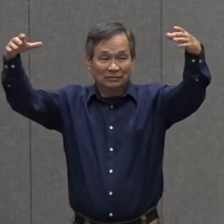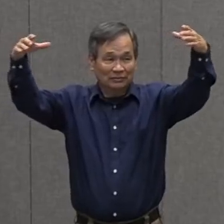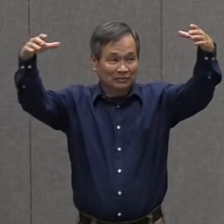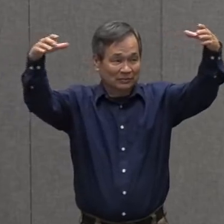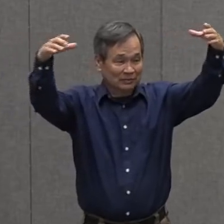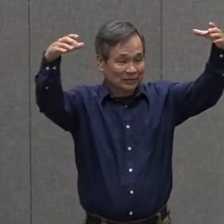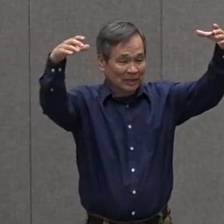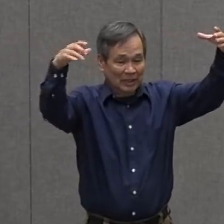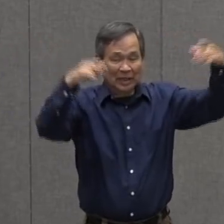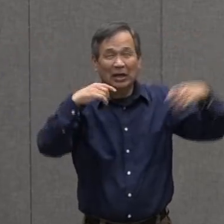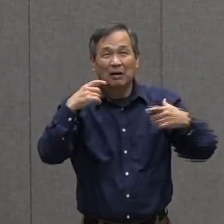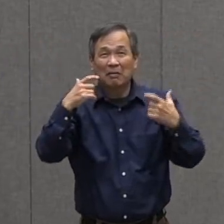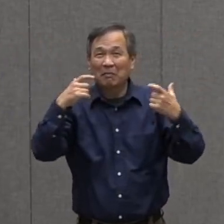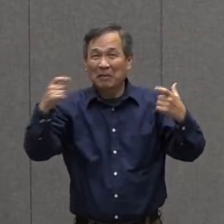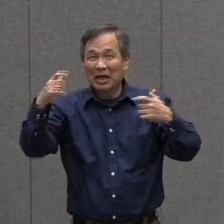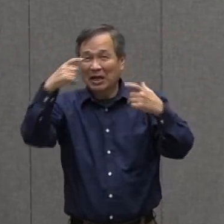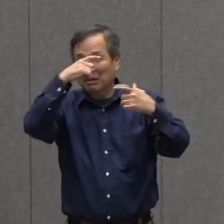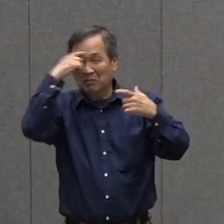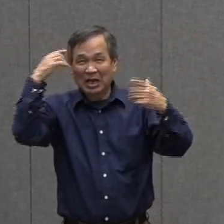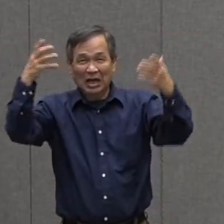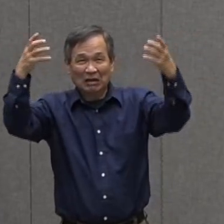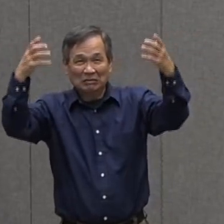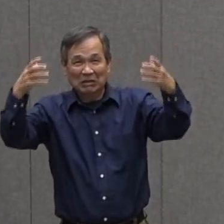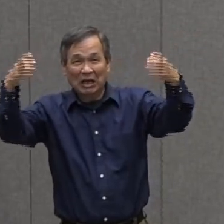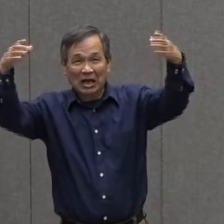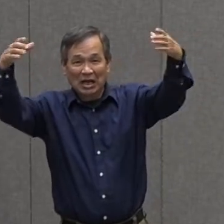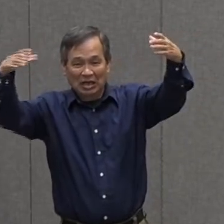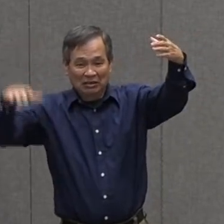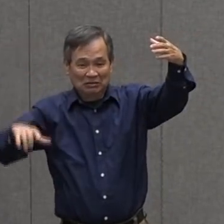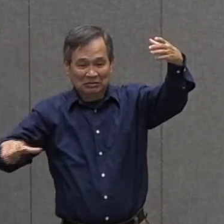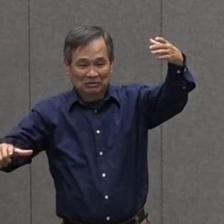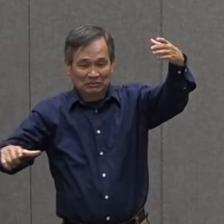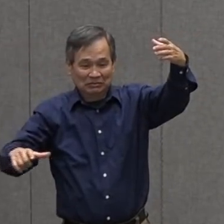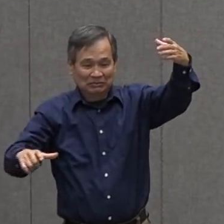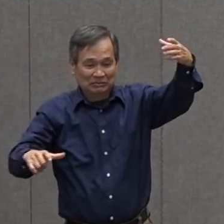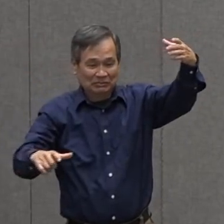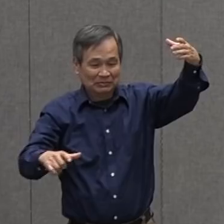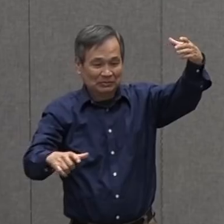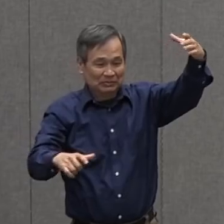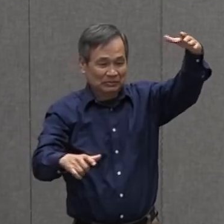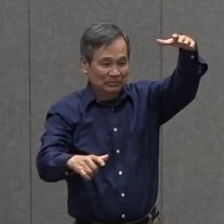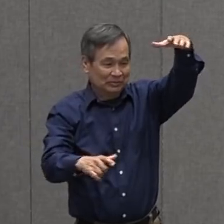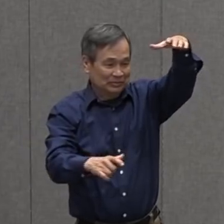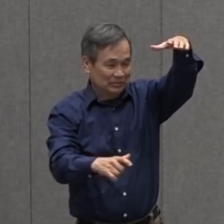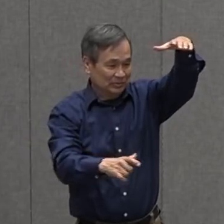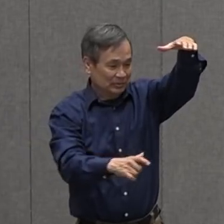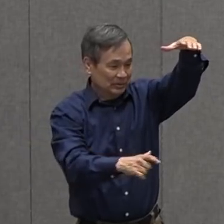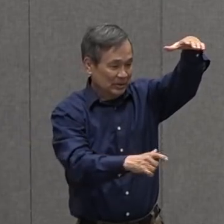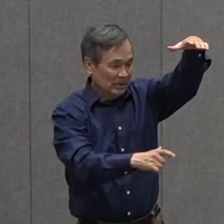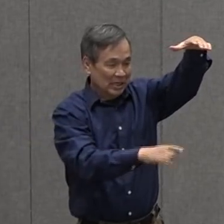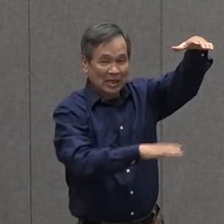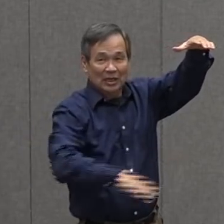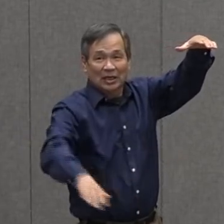"The big black cloud all heavy with rain "that shadowed the ground on Kapiti Plain."